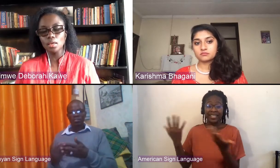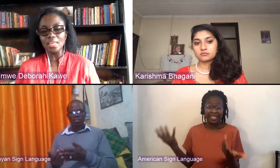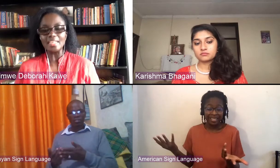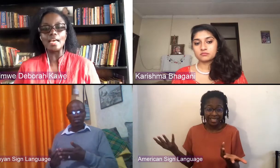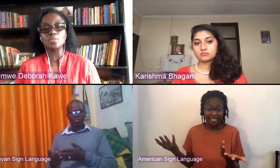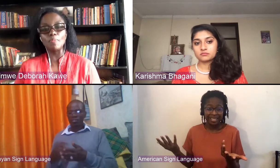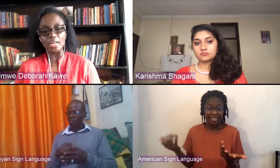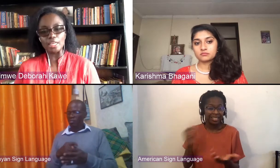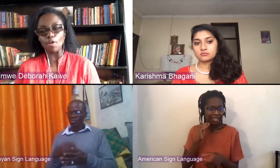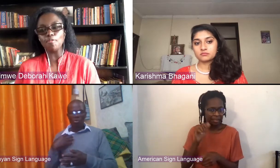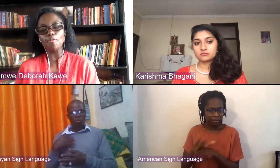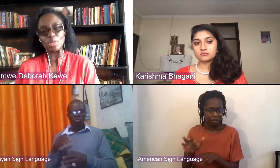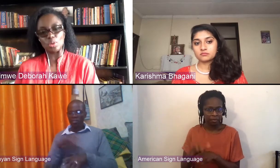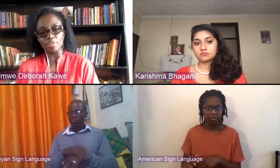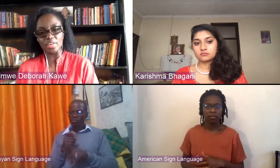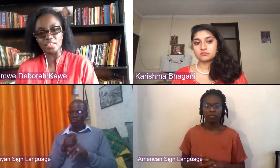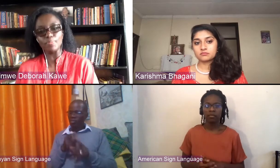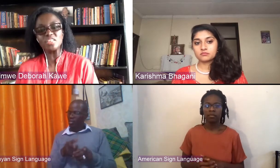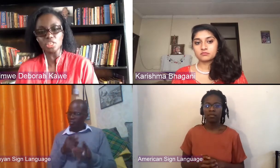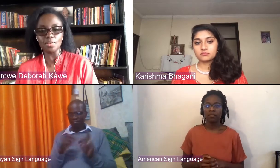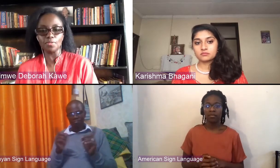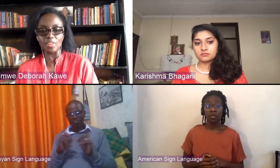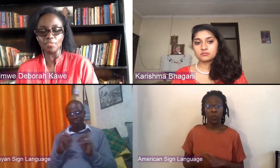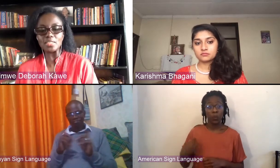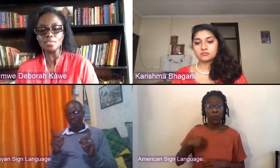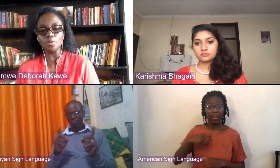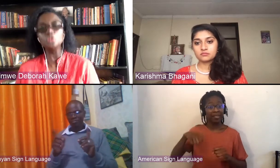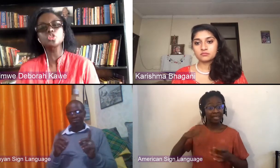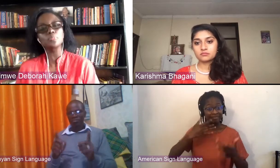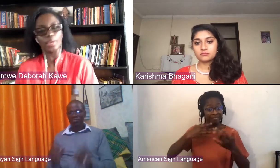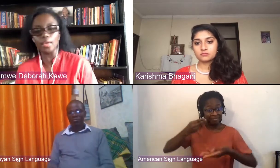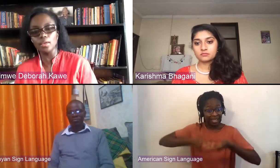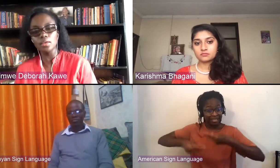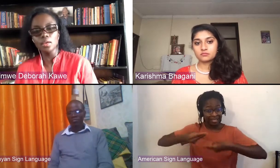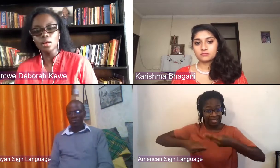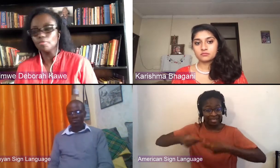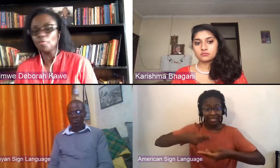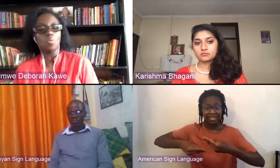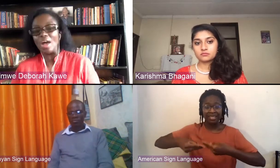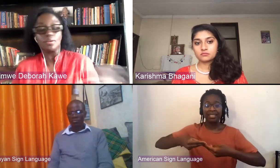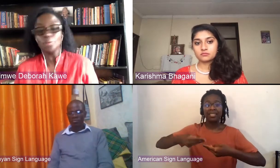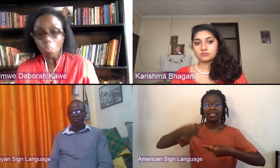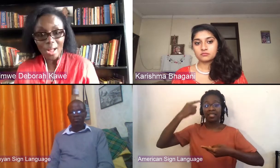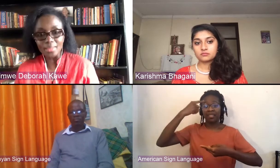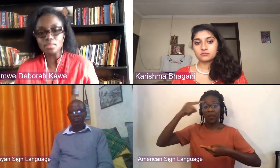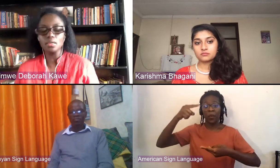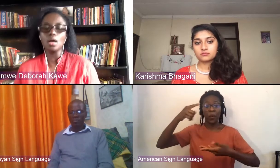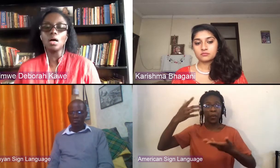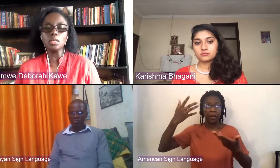get money off of what we have already budgeted for the festival to pay for I don't know what